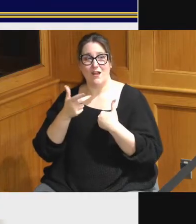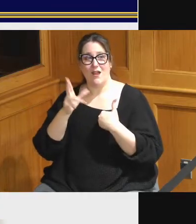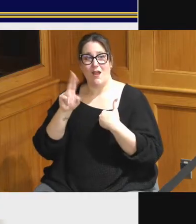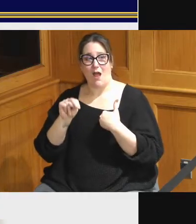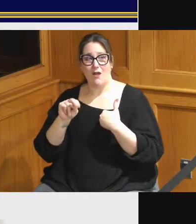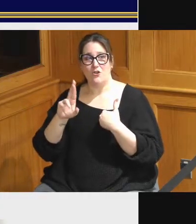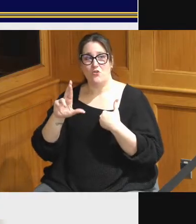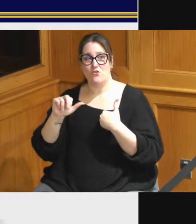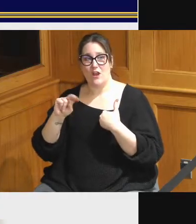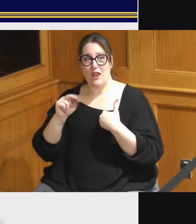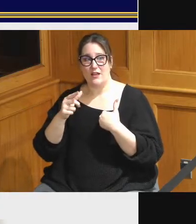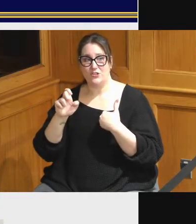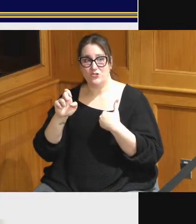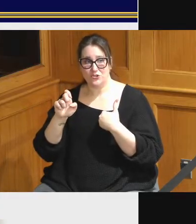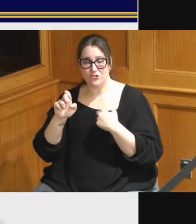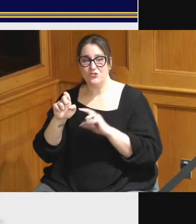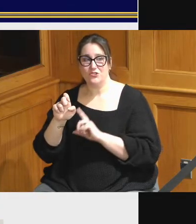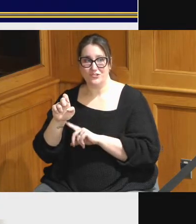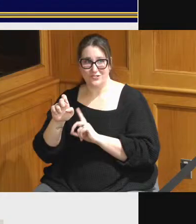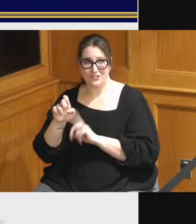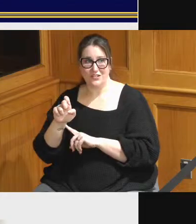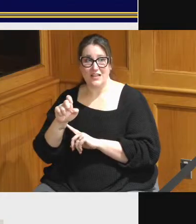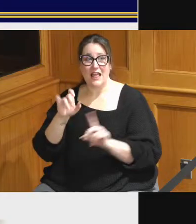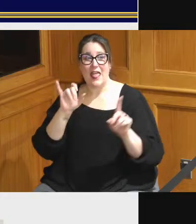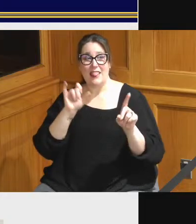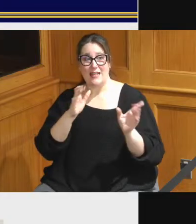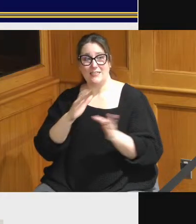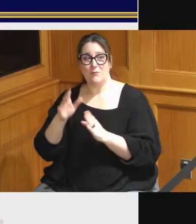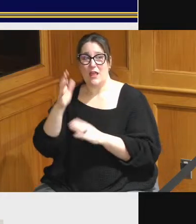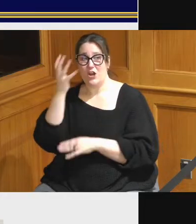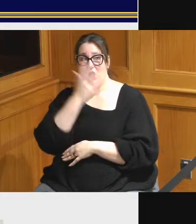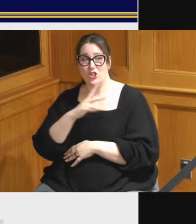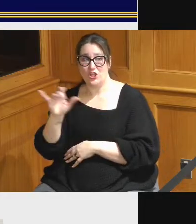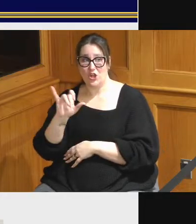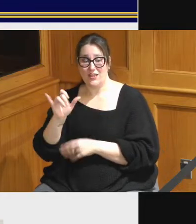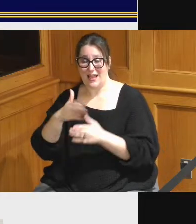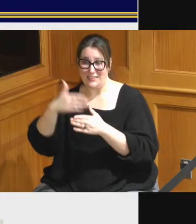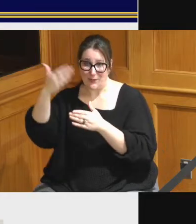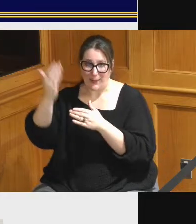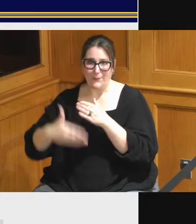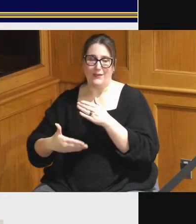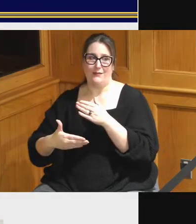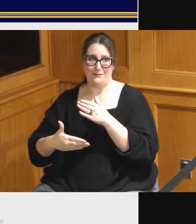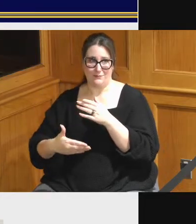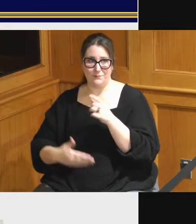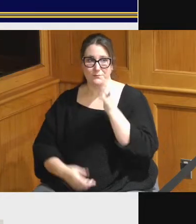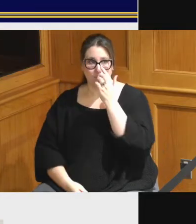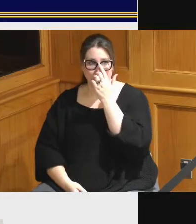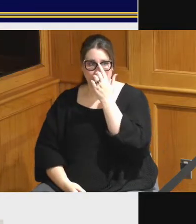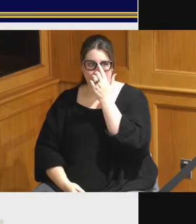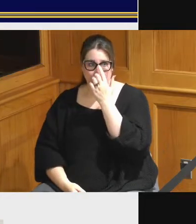that's a rendition of what our gun range is going to look like when it is completed. And I tell you,